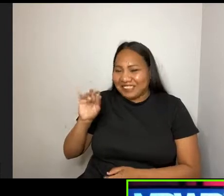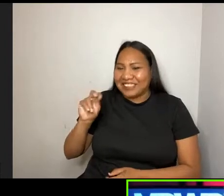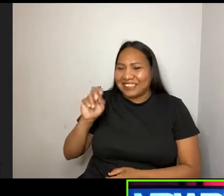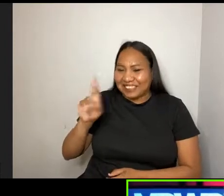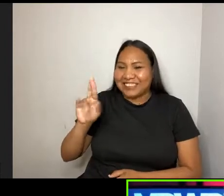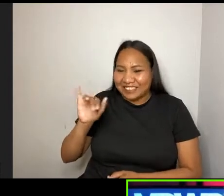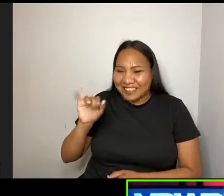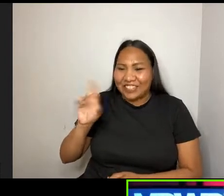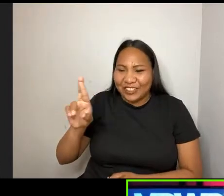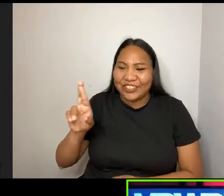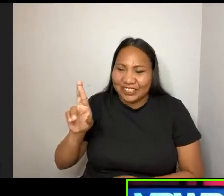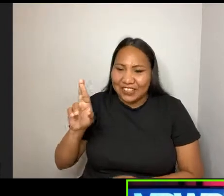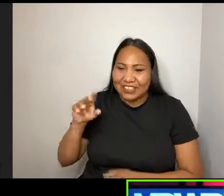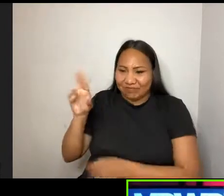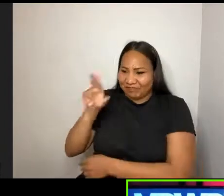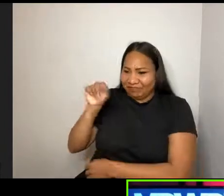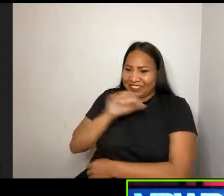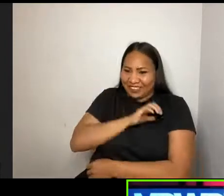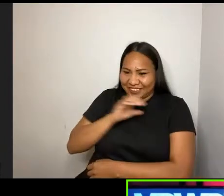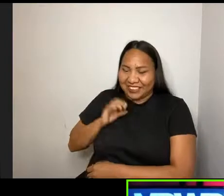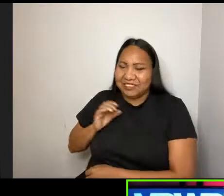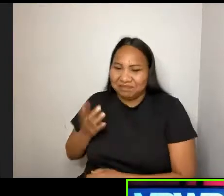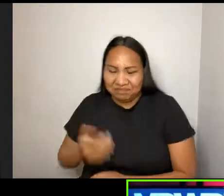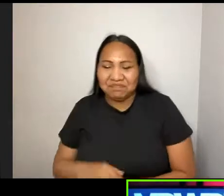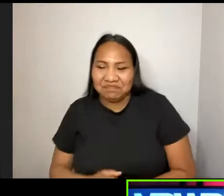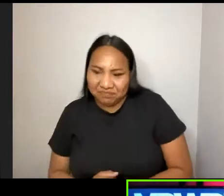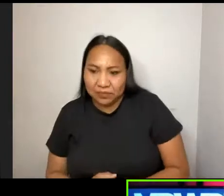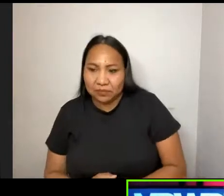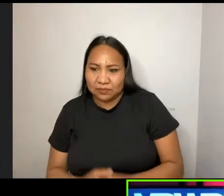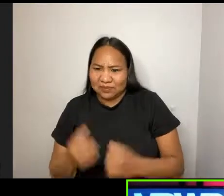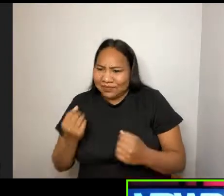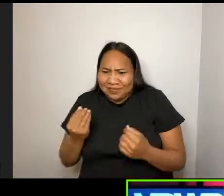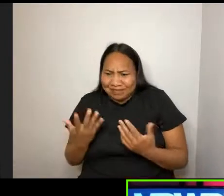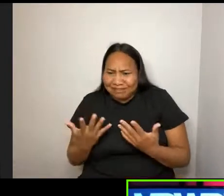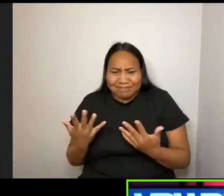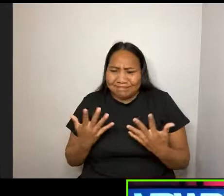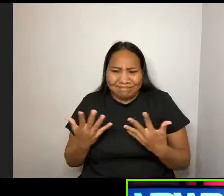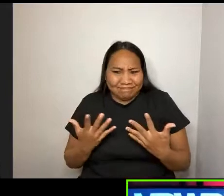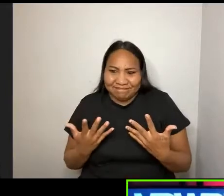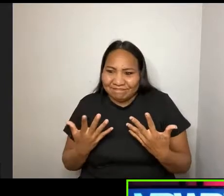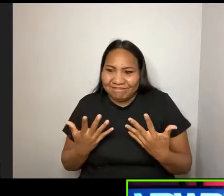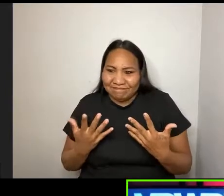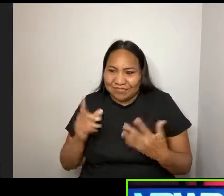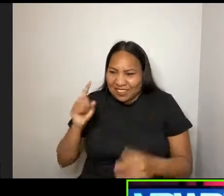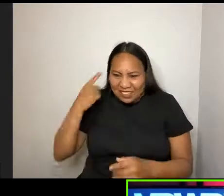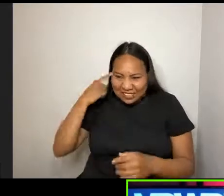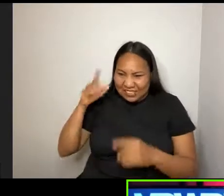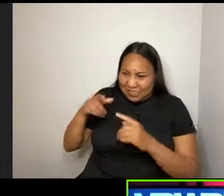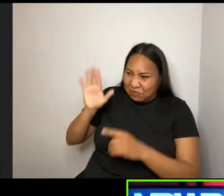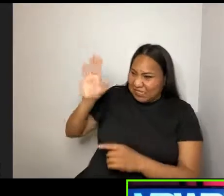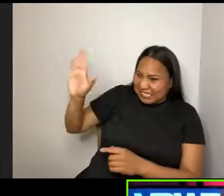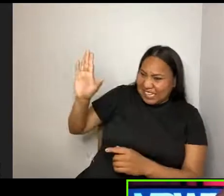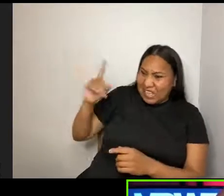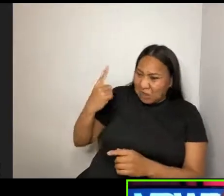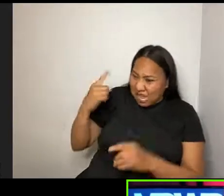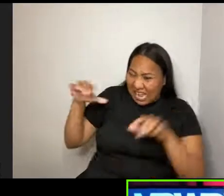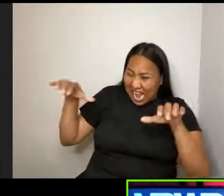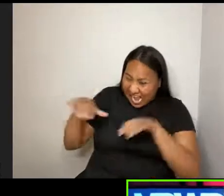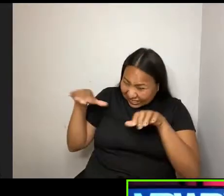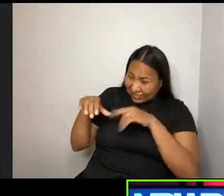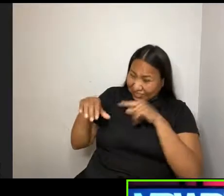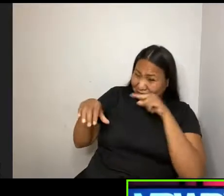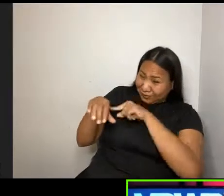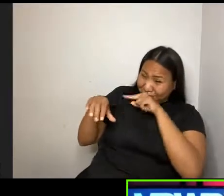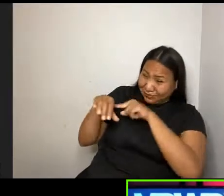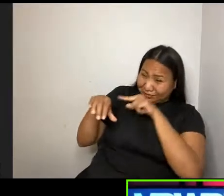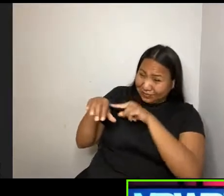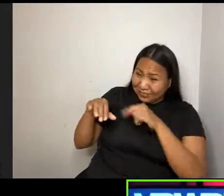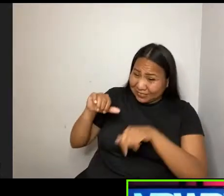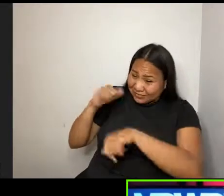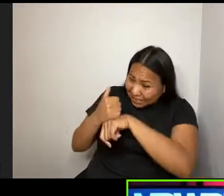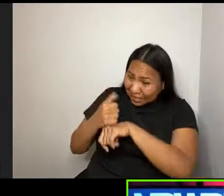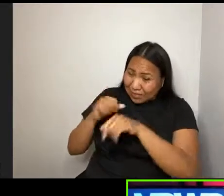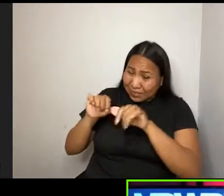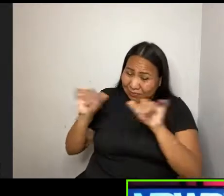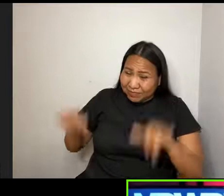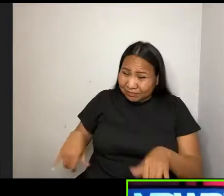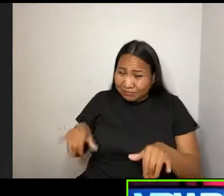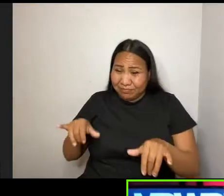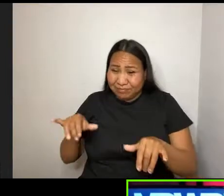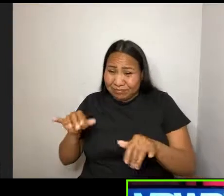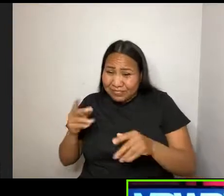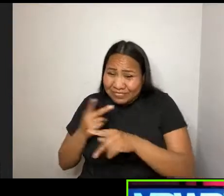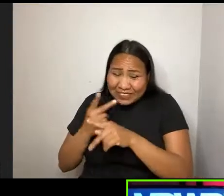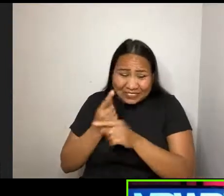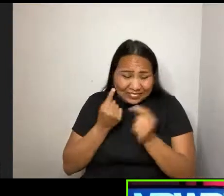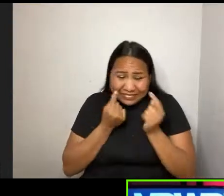to think of this one action that he instustituted then to make sure we were still alive today that